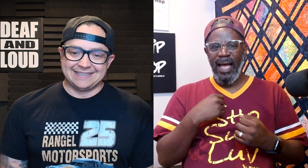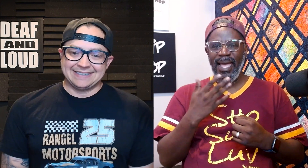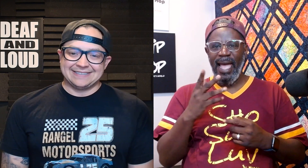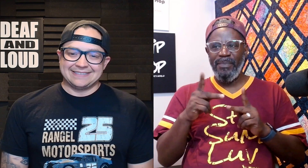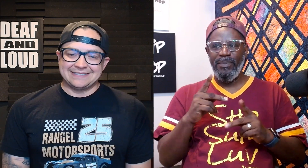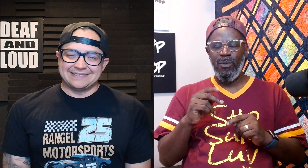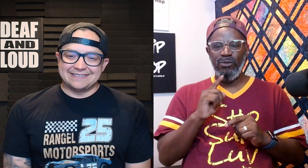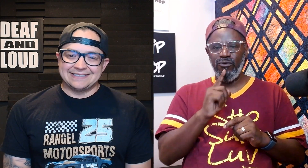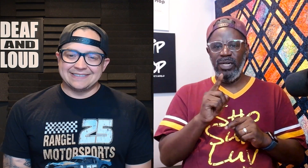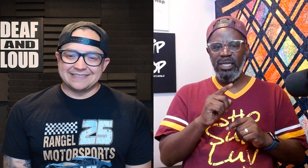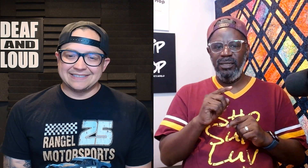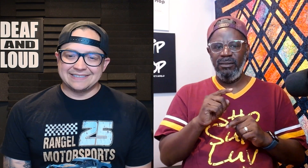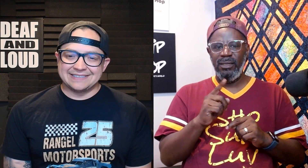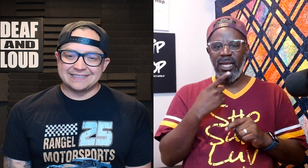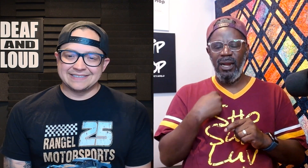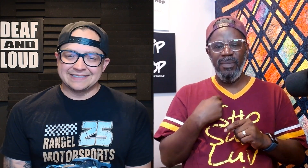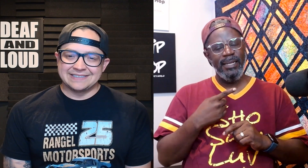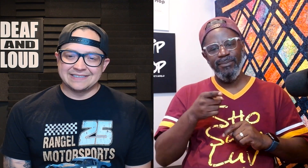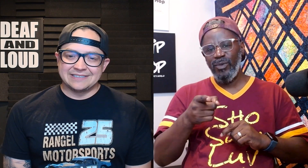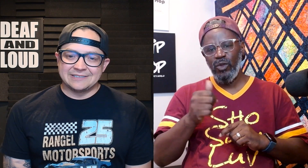I had people who were really telling me,